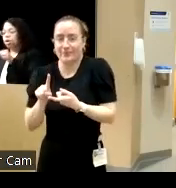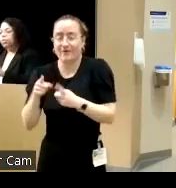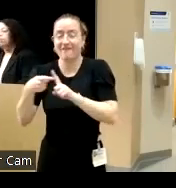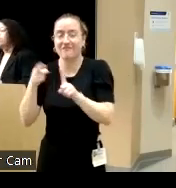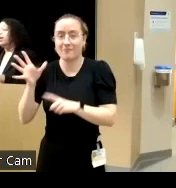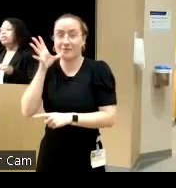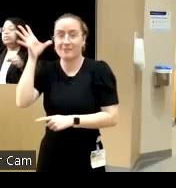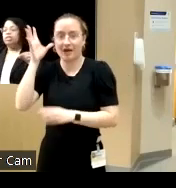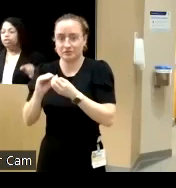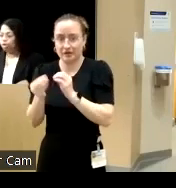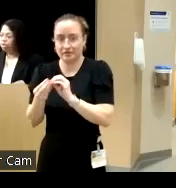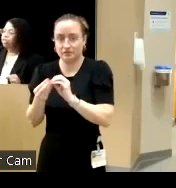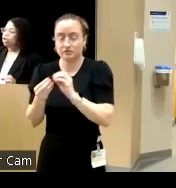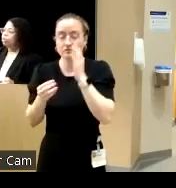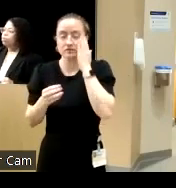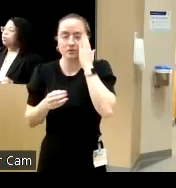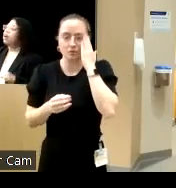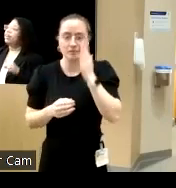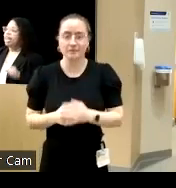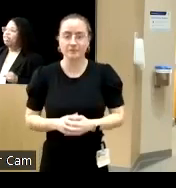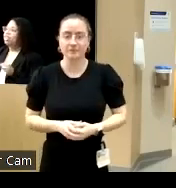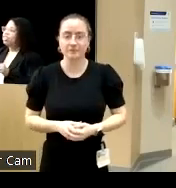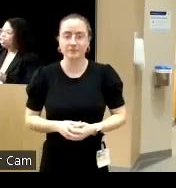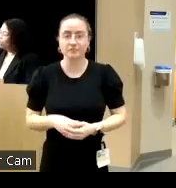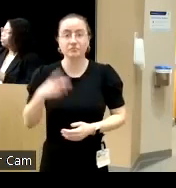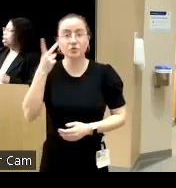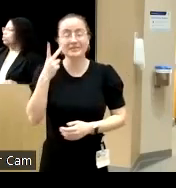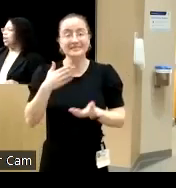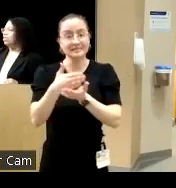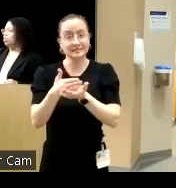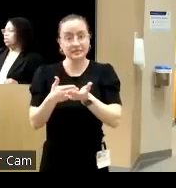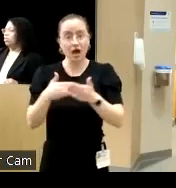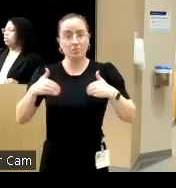what we found is that some of these young people are engaging in different types of activities